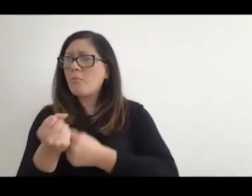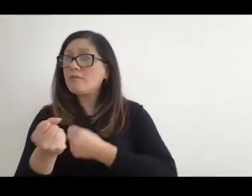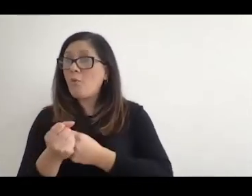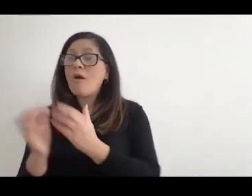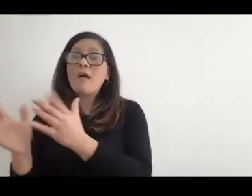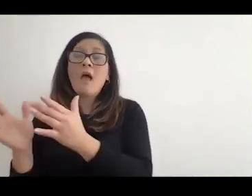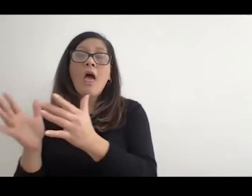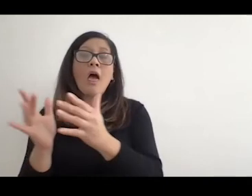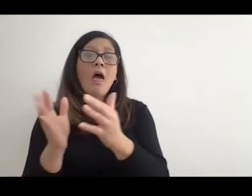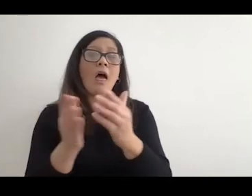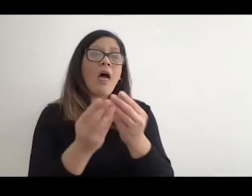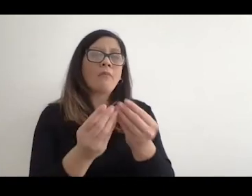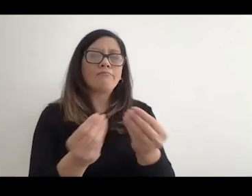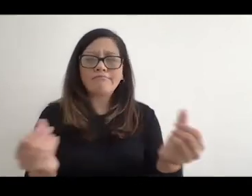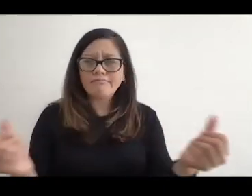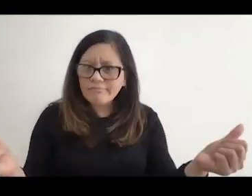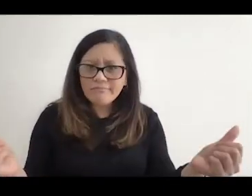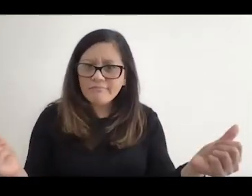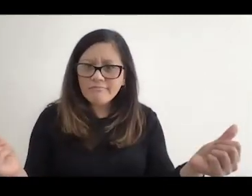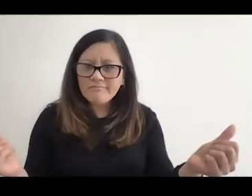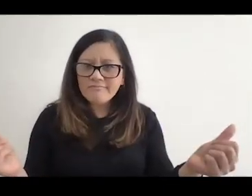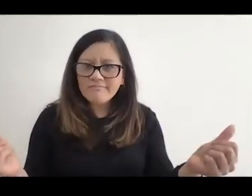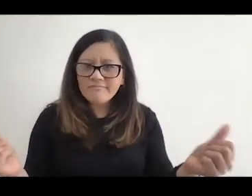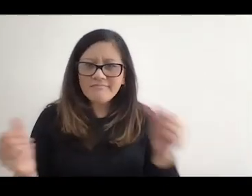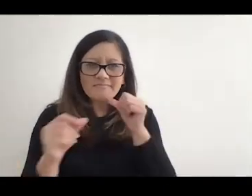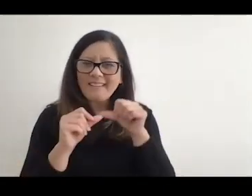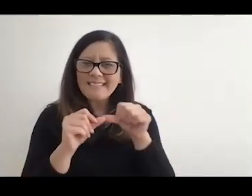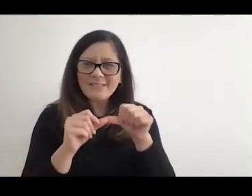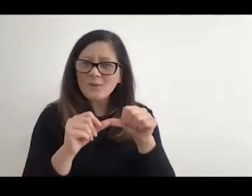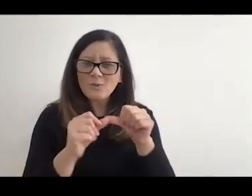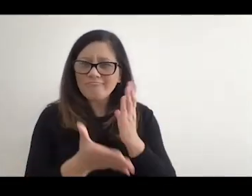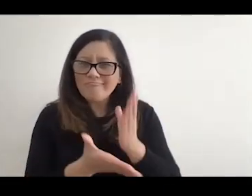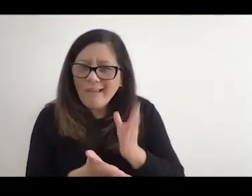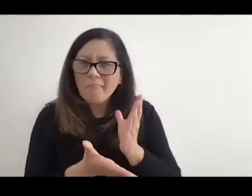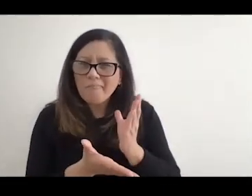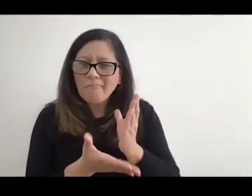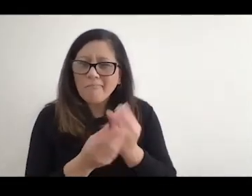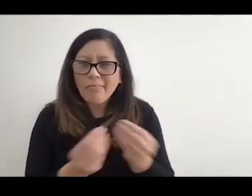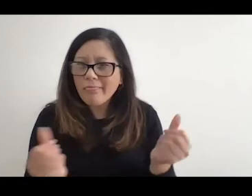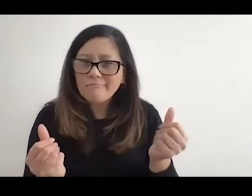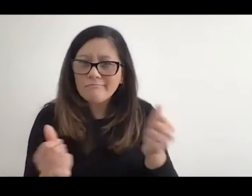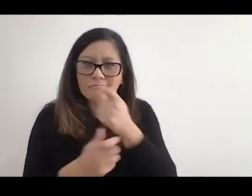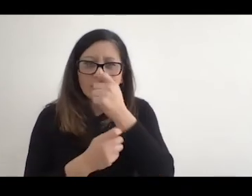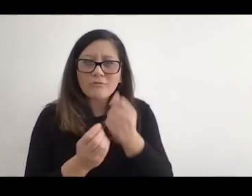They start to, you know, say they're going to do this work, but then it fizzles out.